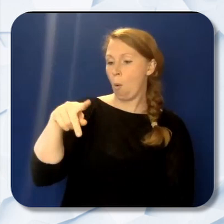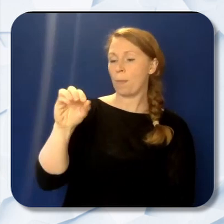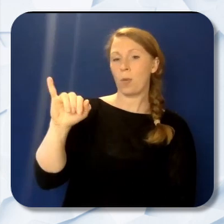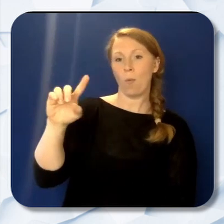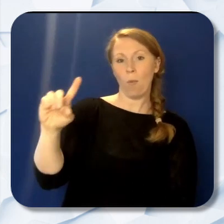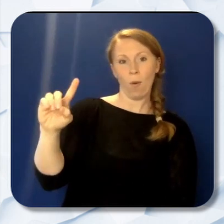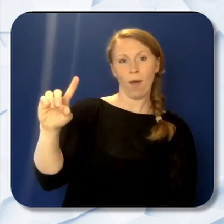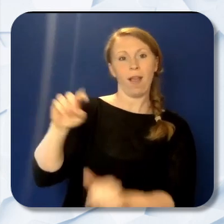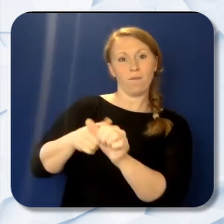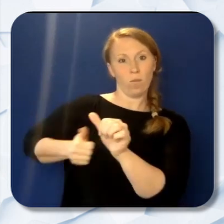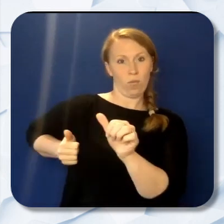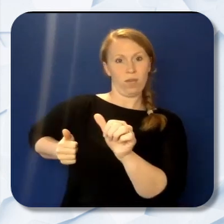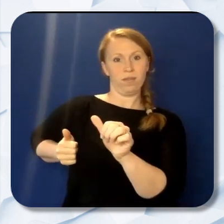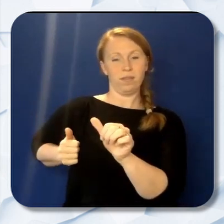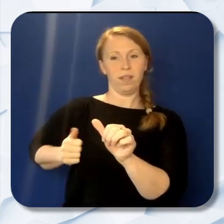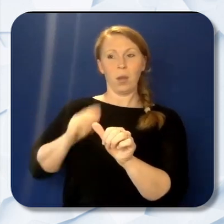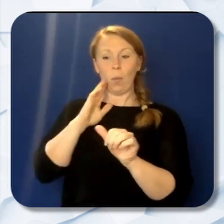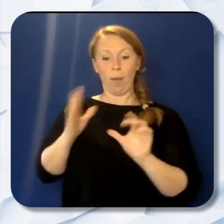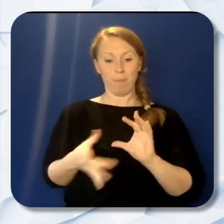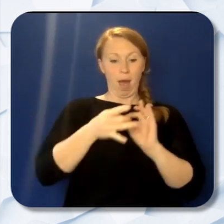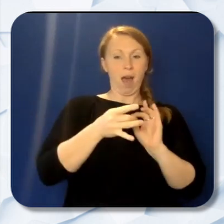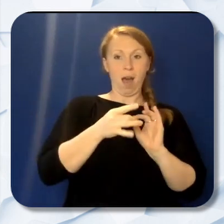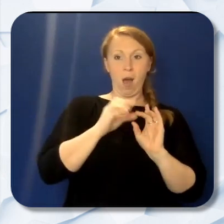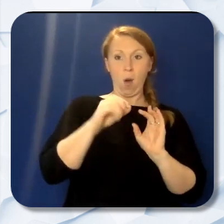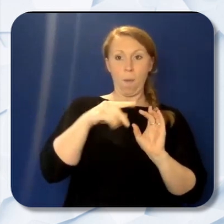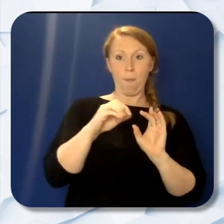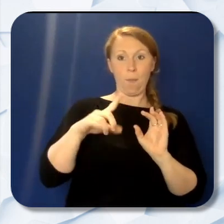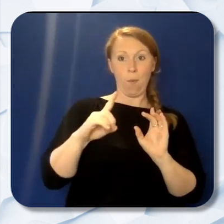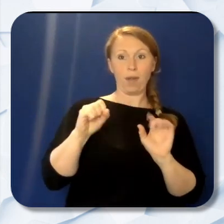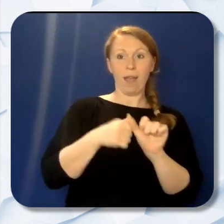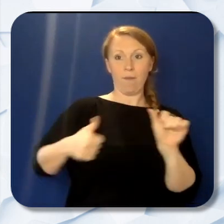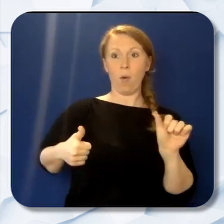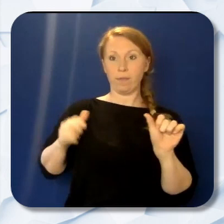and they can reverse an overdose. They're extremely fast. Acting can take seconds, or